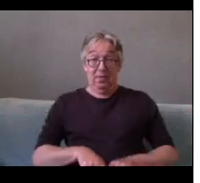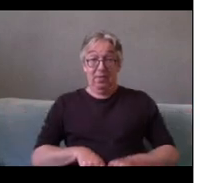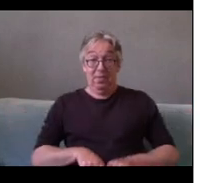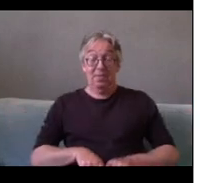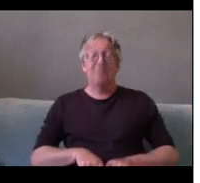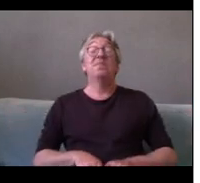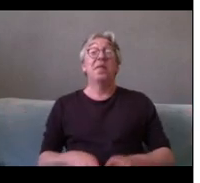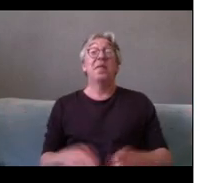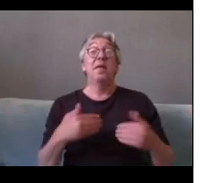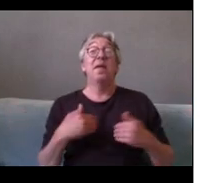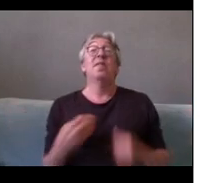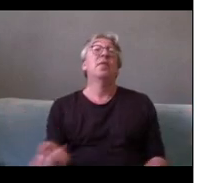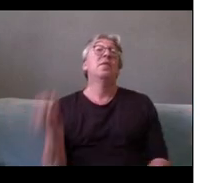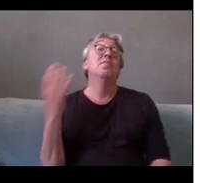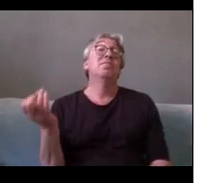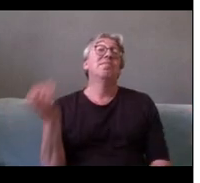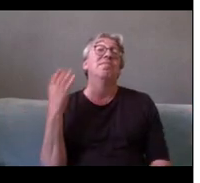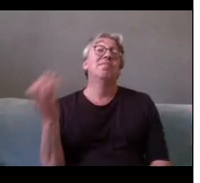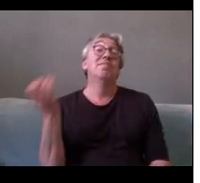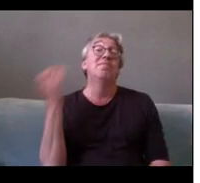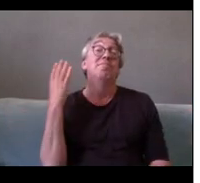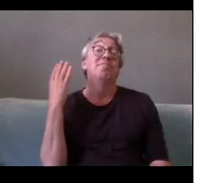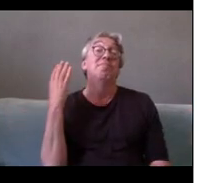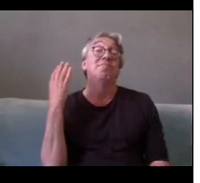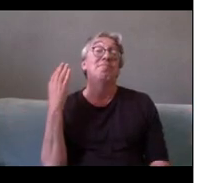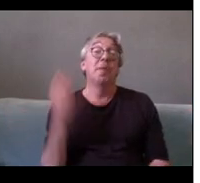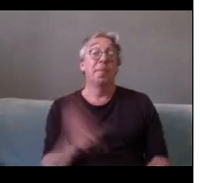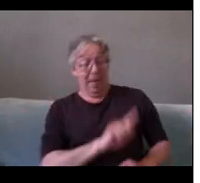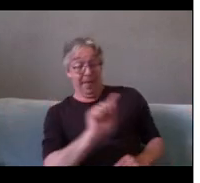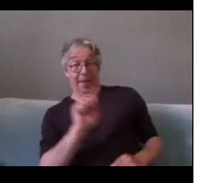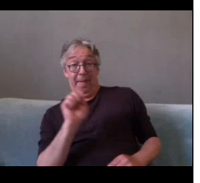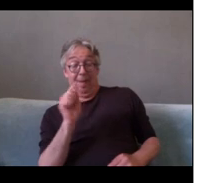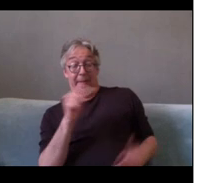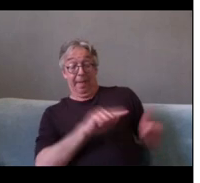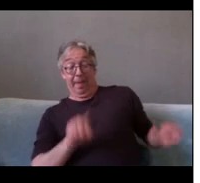The webinar is being recorded and we'll share the video subtitled.